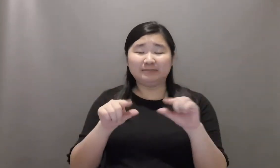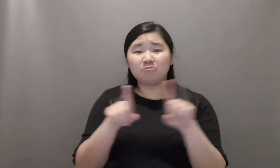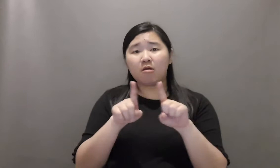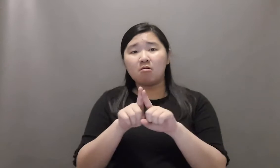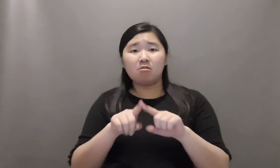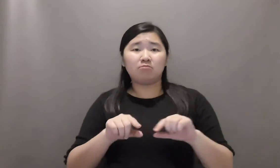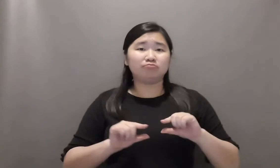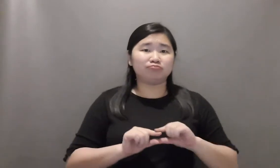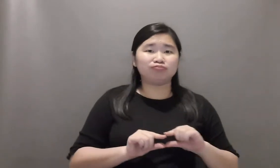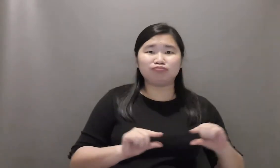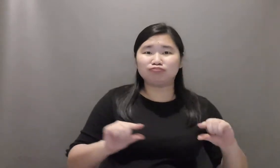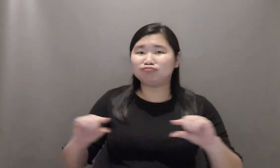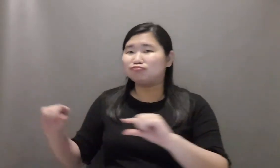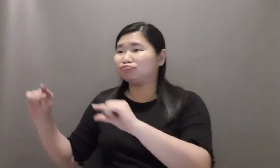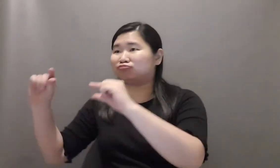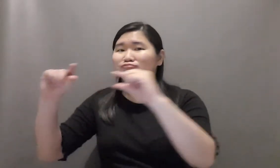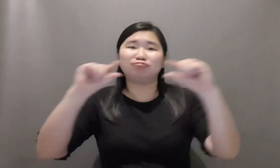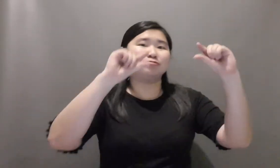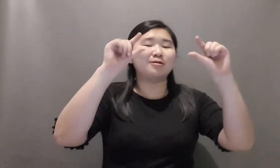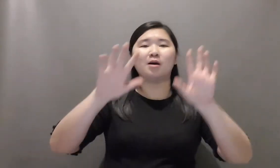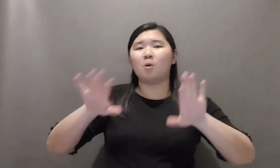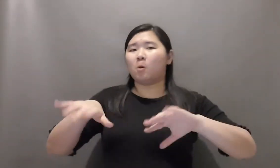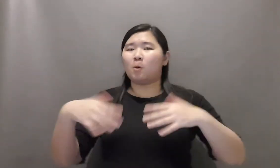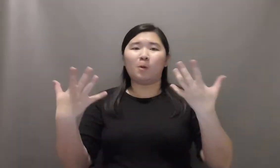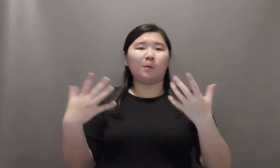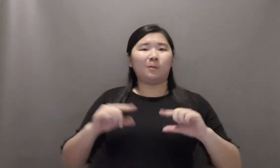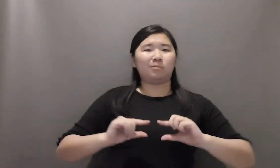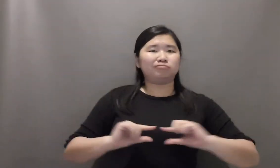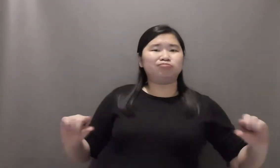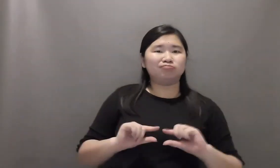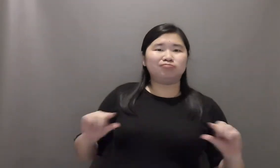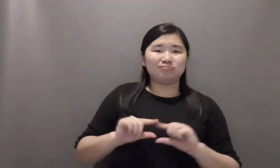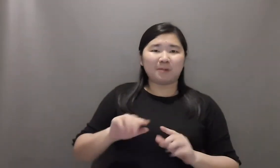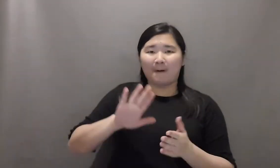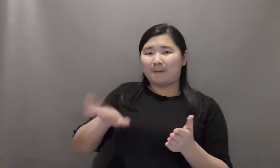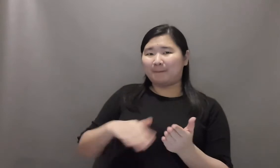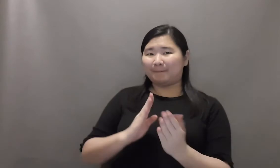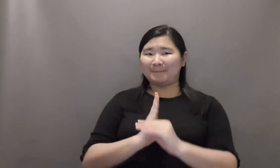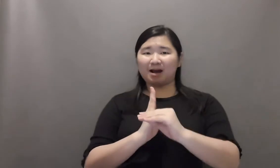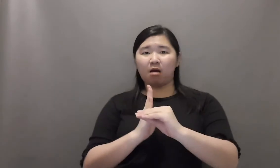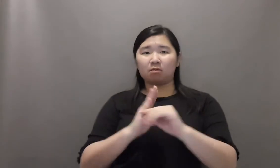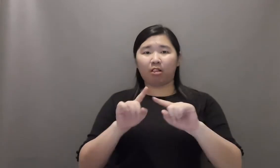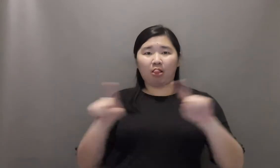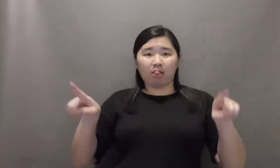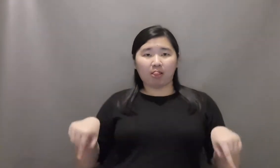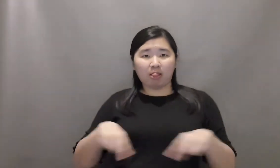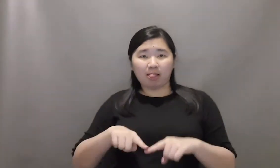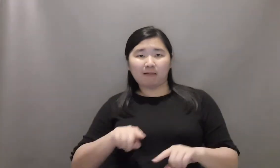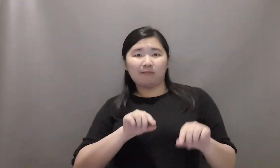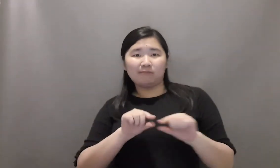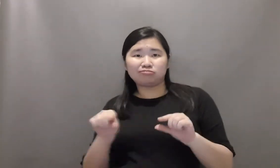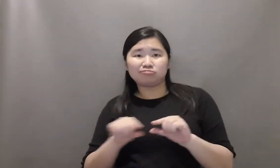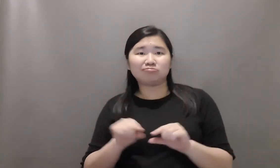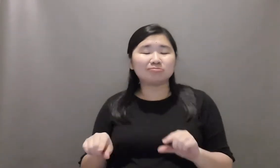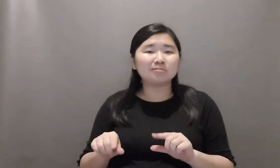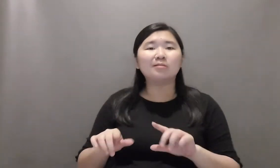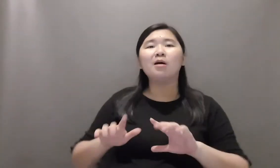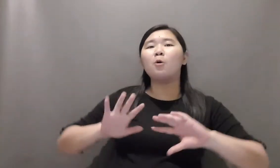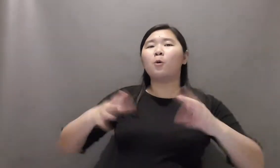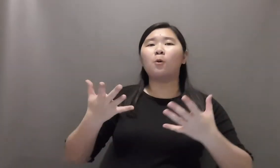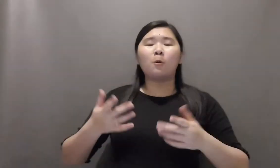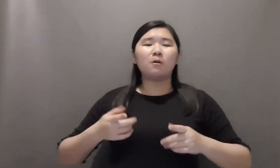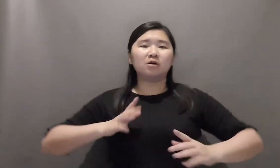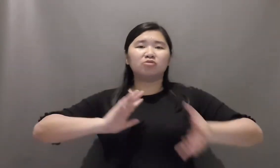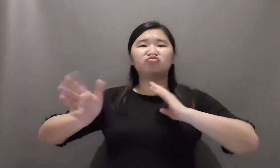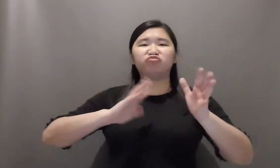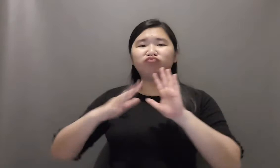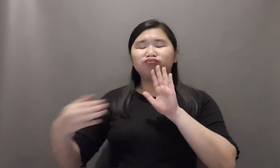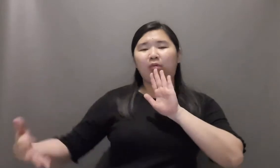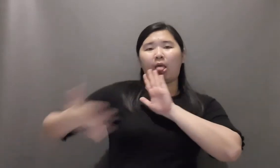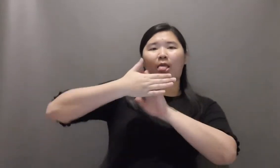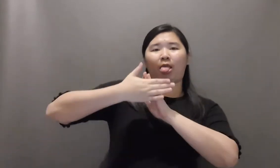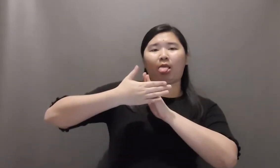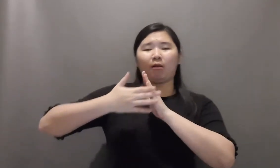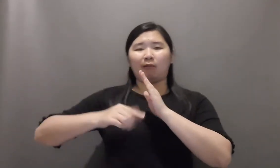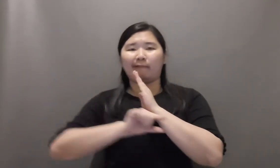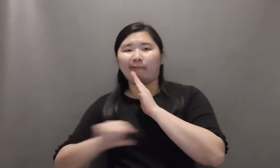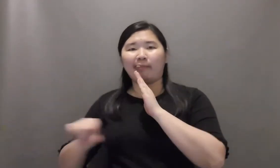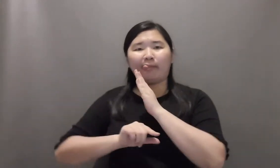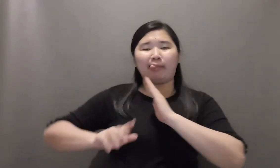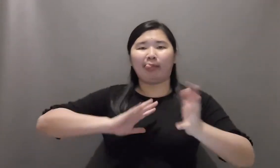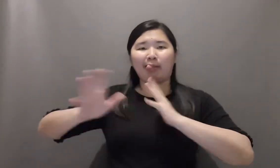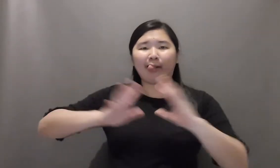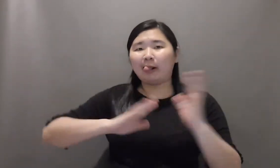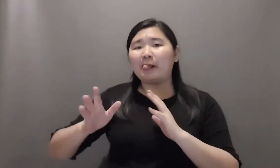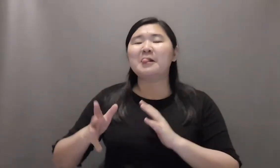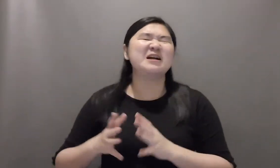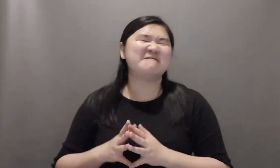Avoid any moving texts, texts that appears in the middle of the screen, or texts that cover the signer's face or hands.